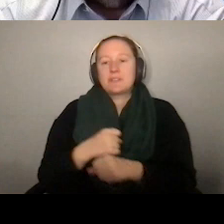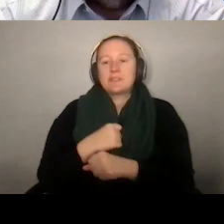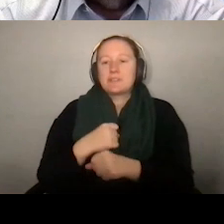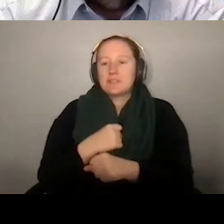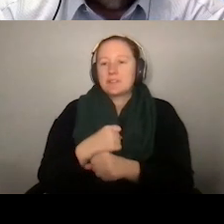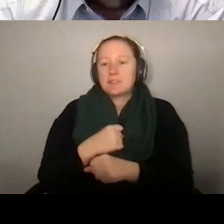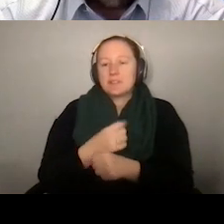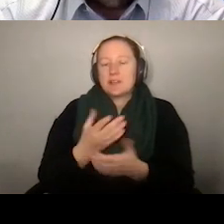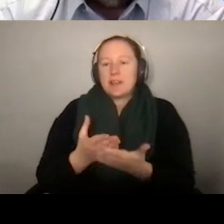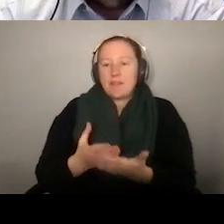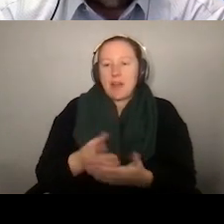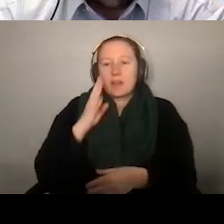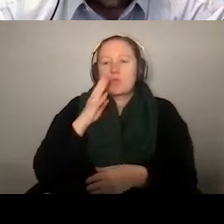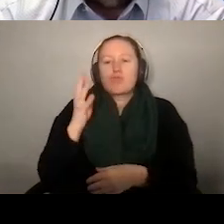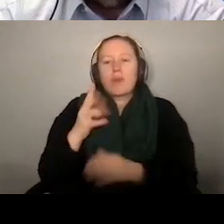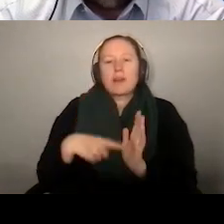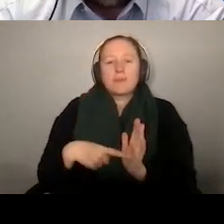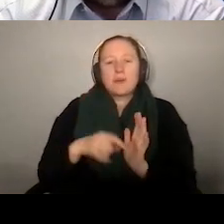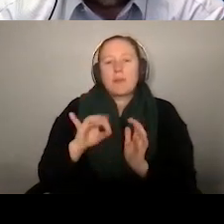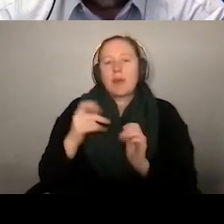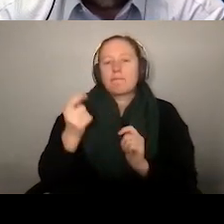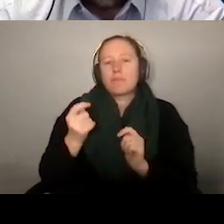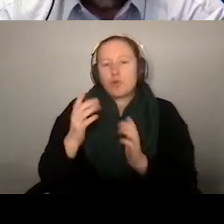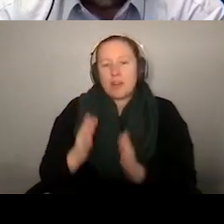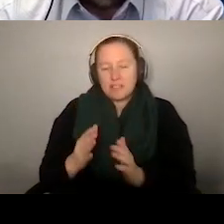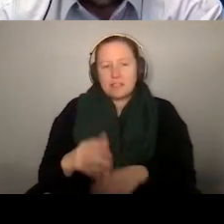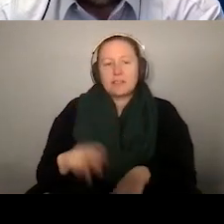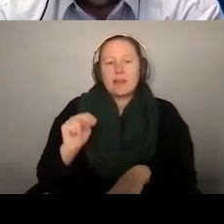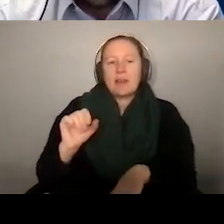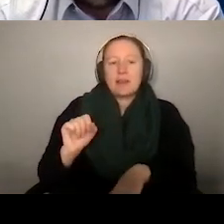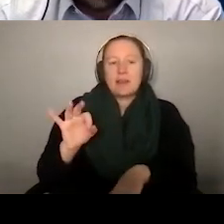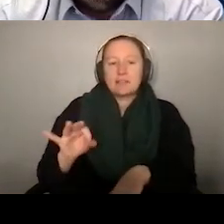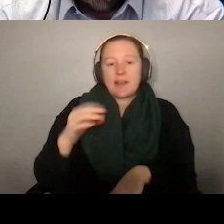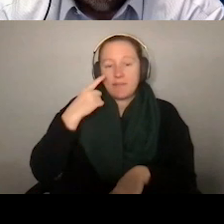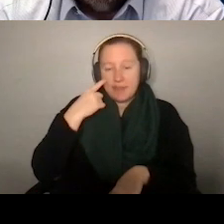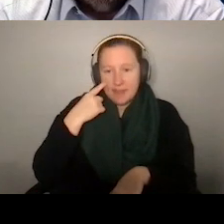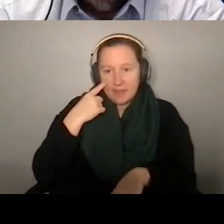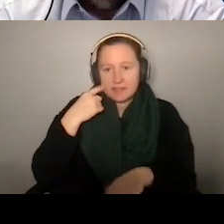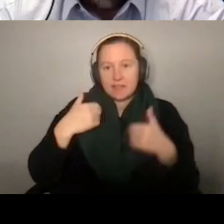of selection of grantees that NSF believes may have had expenses incurred but